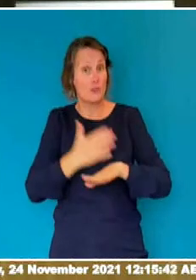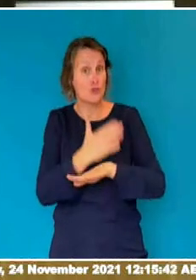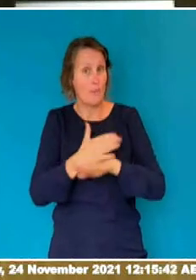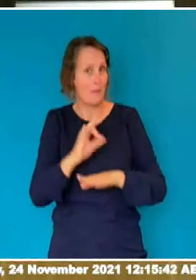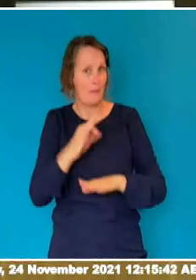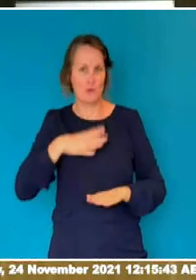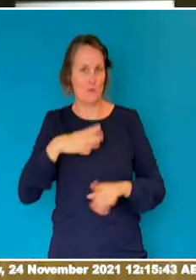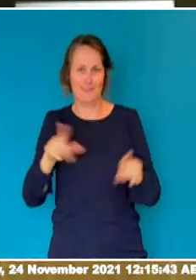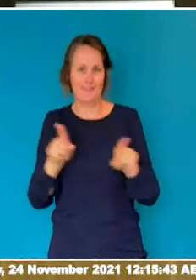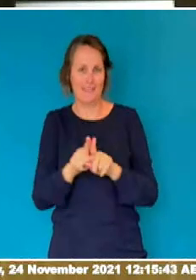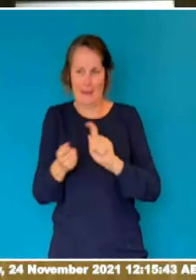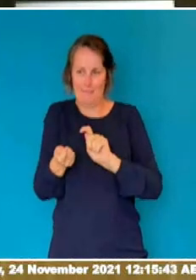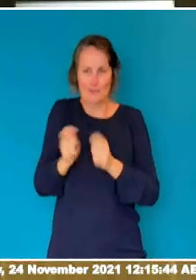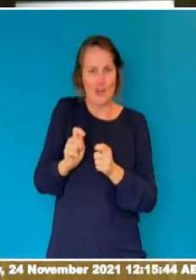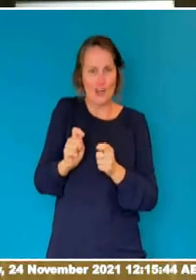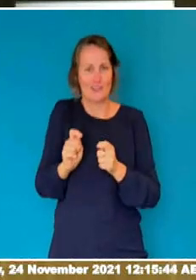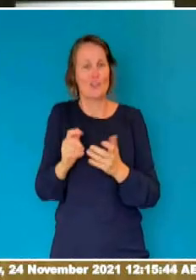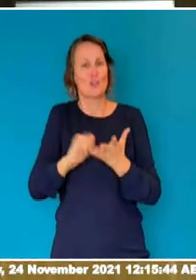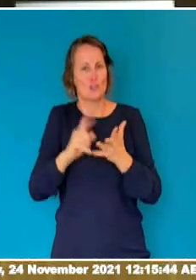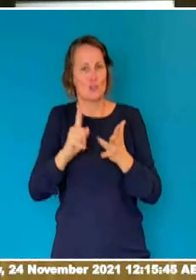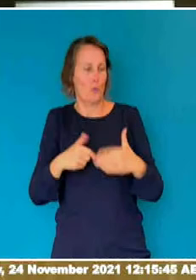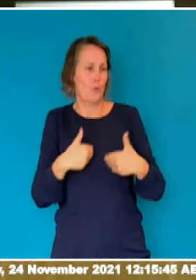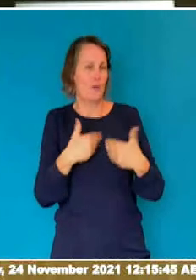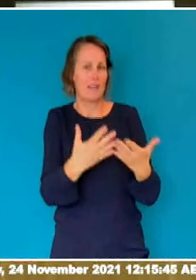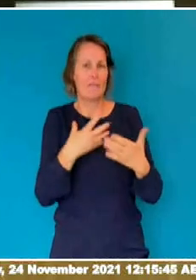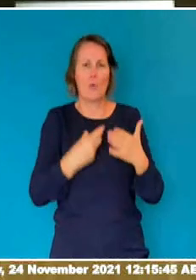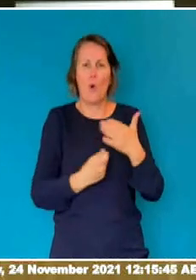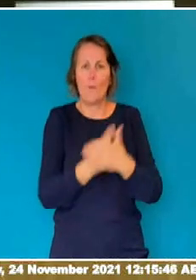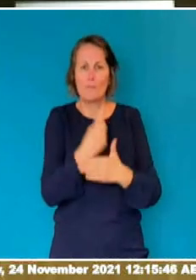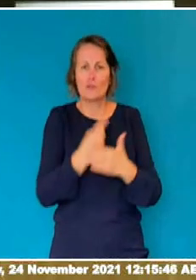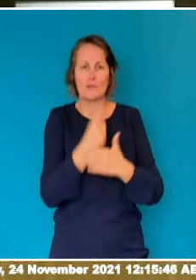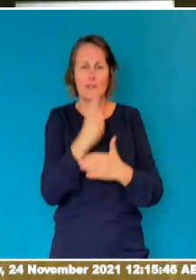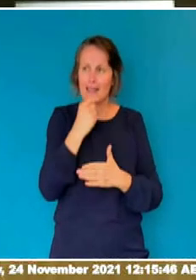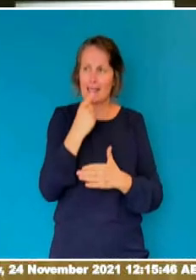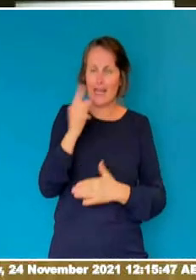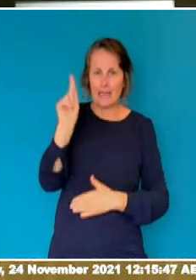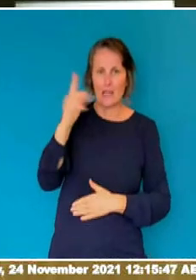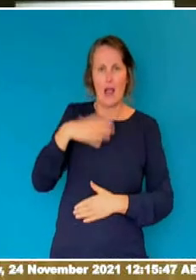So we do provide multiple opportunities for people to raise the need for reasonable